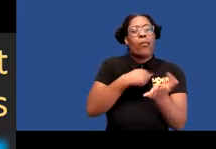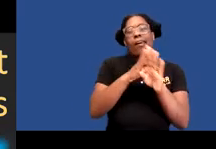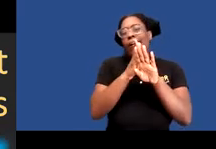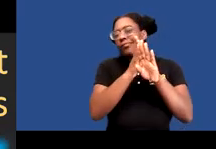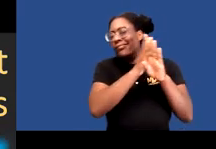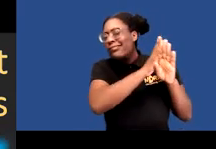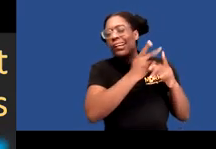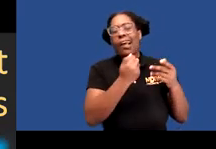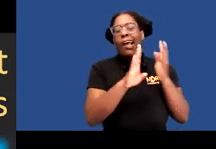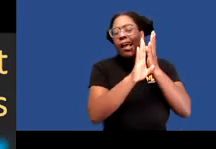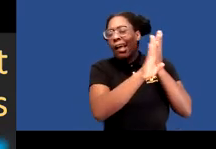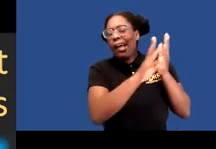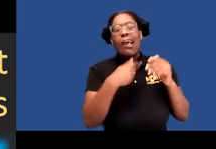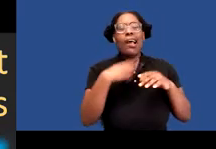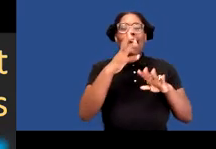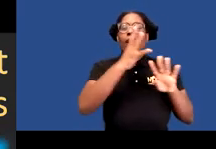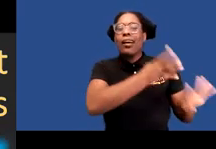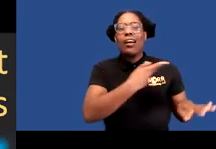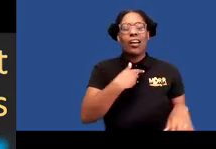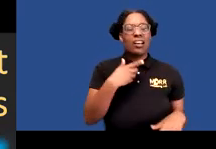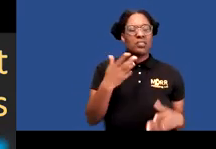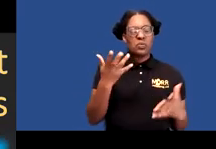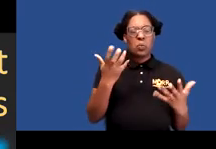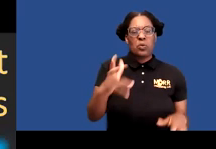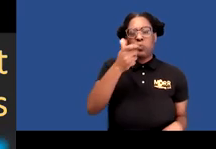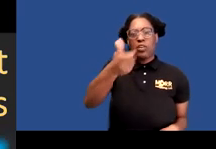"Oh, that's awful. That's horrendous." We might know. But then pretty quickly,